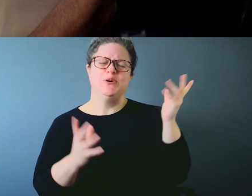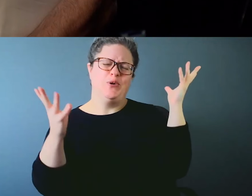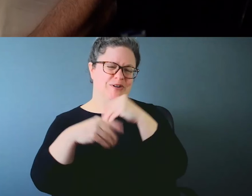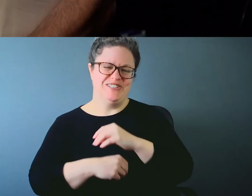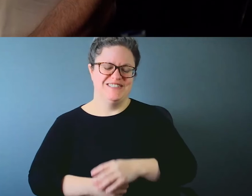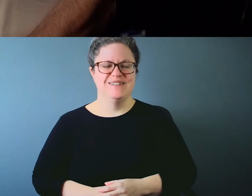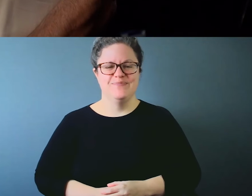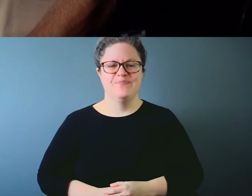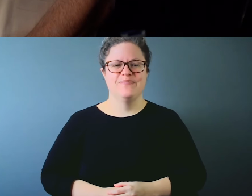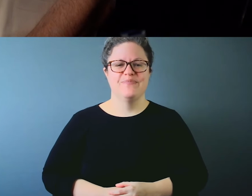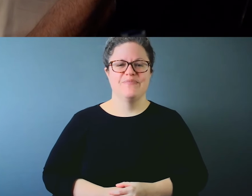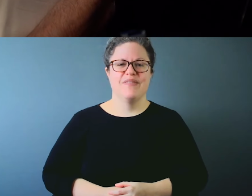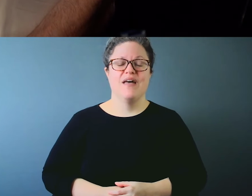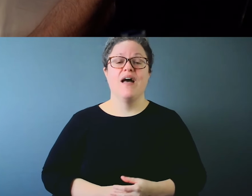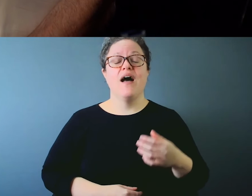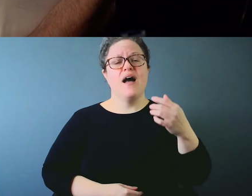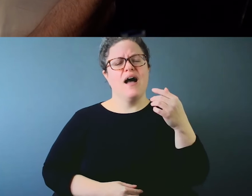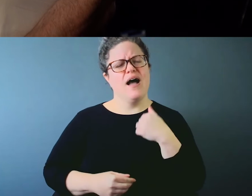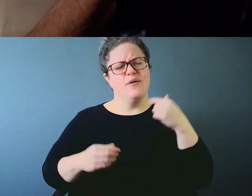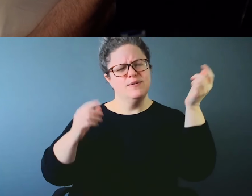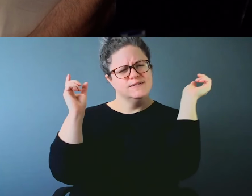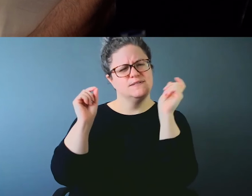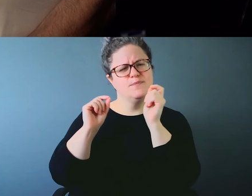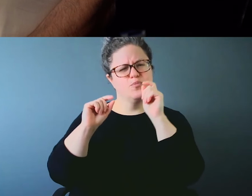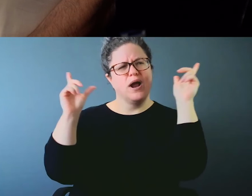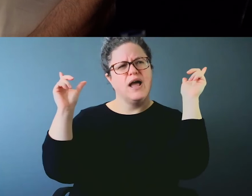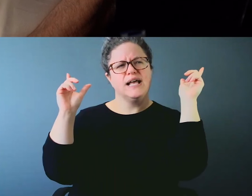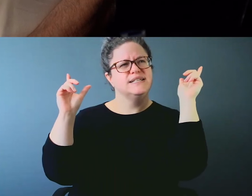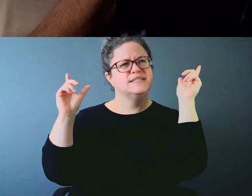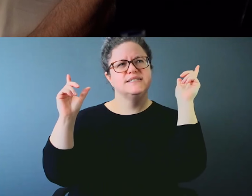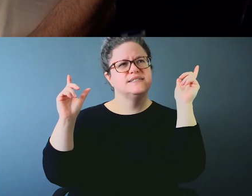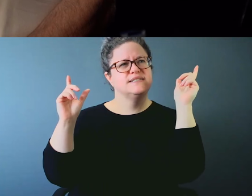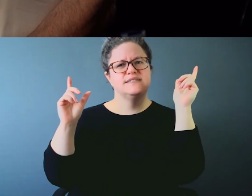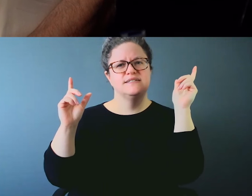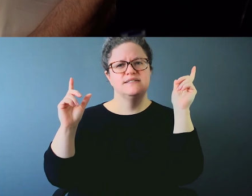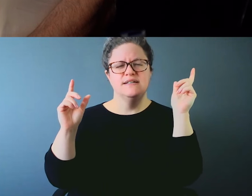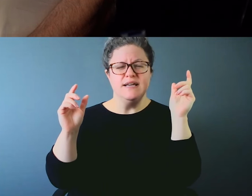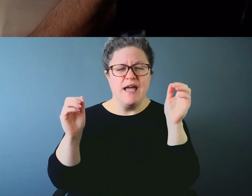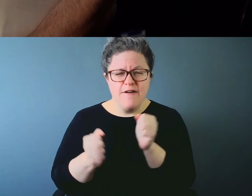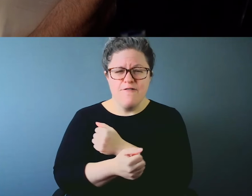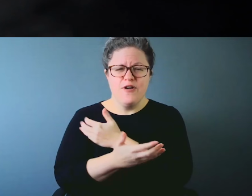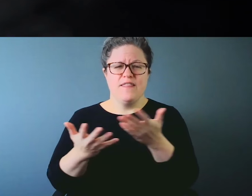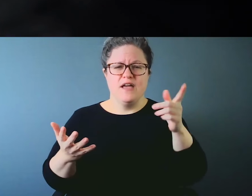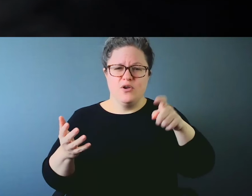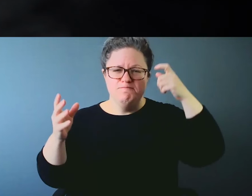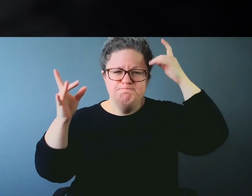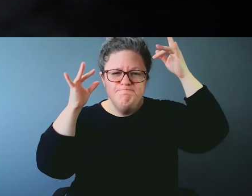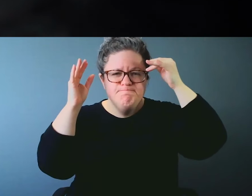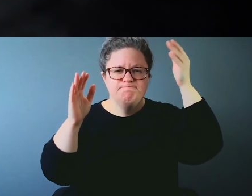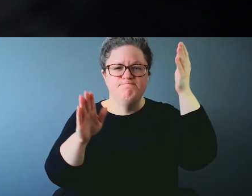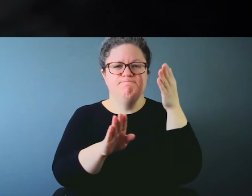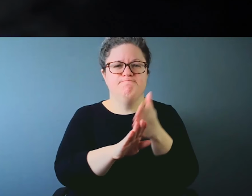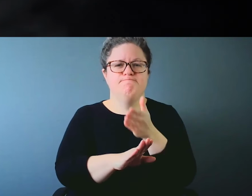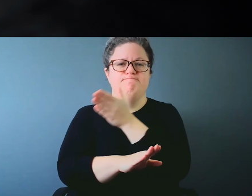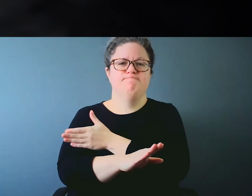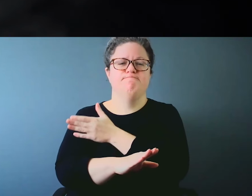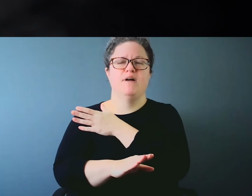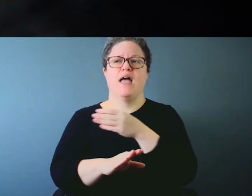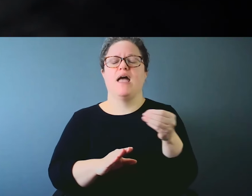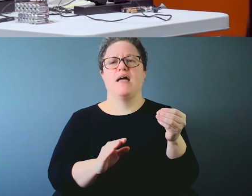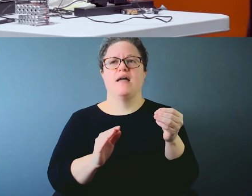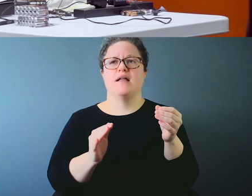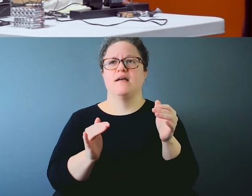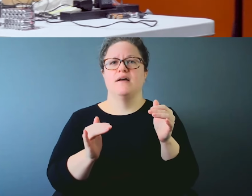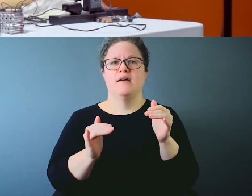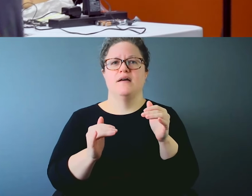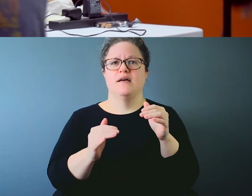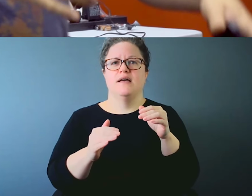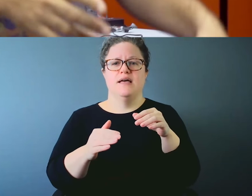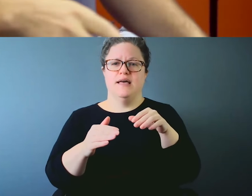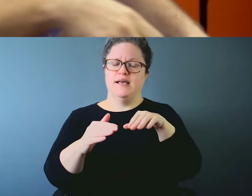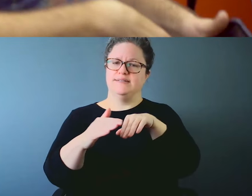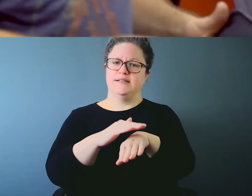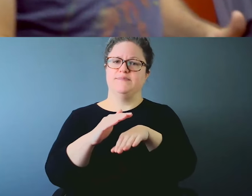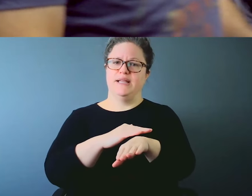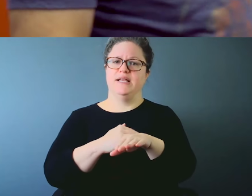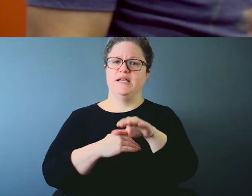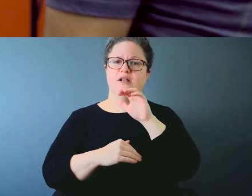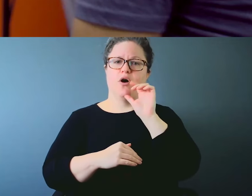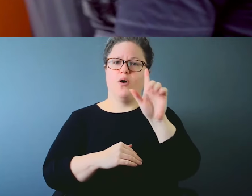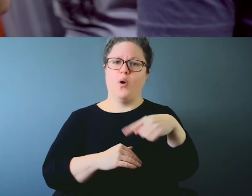I guess I was surprised by, I guess, all the elements that have to be considered and just the different ways, how accessibility is not just on camera.